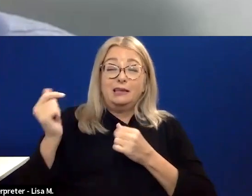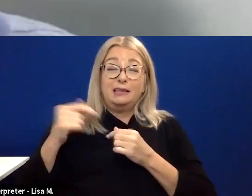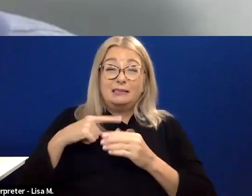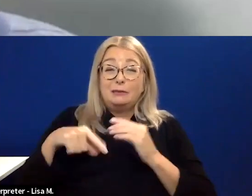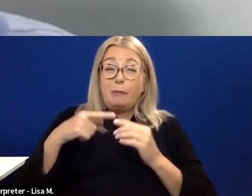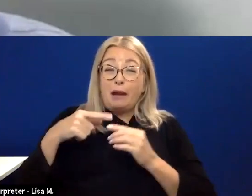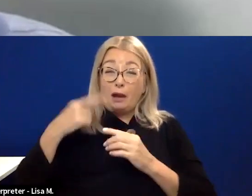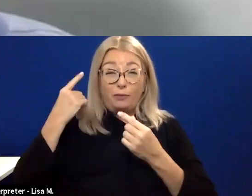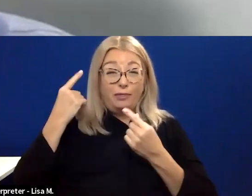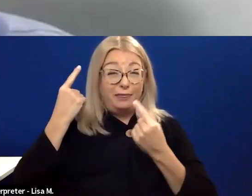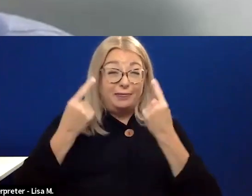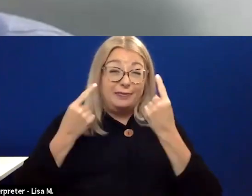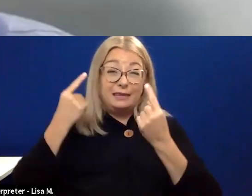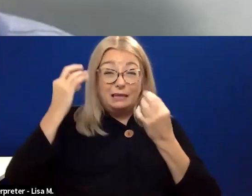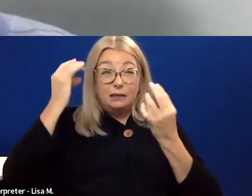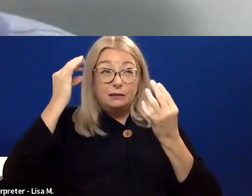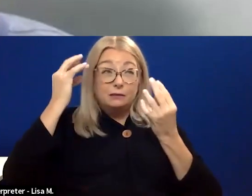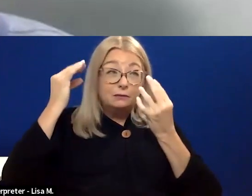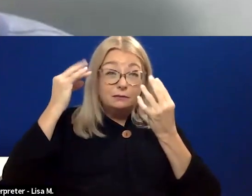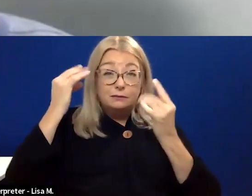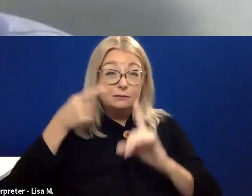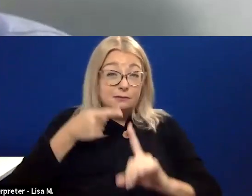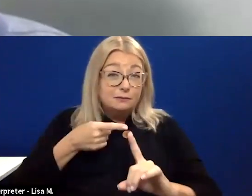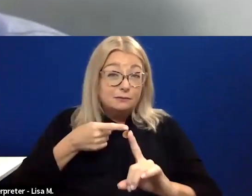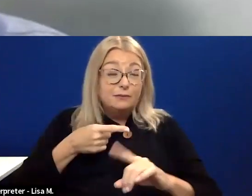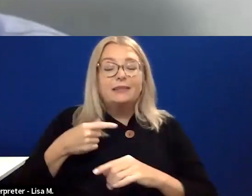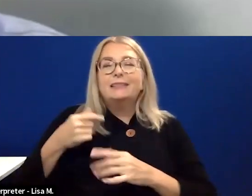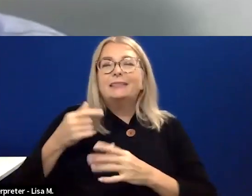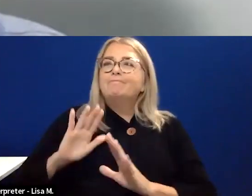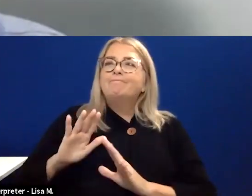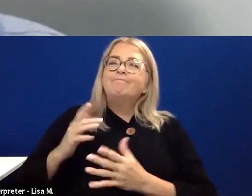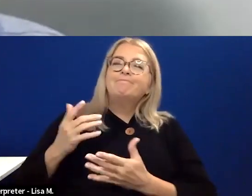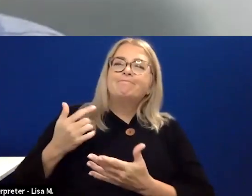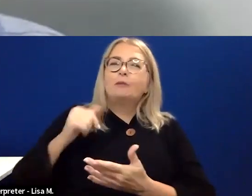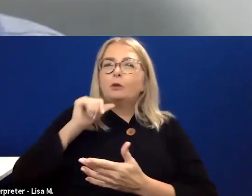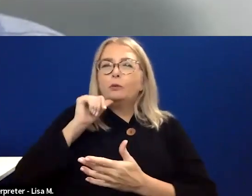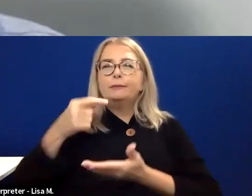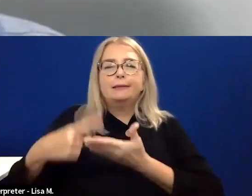haven't really talked about the thinking part so much as we talked about the knowledge that